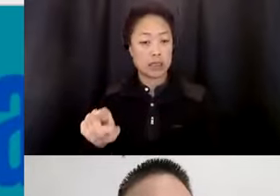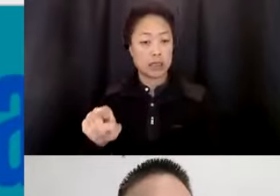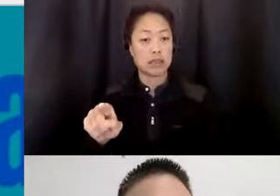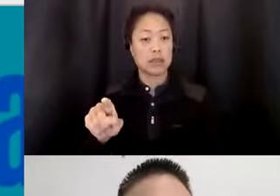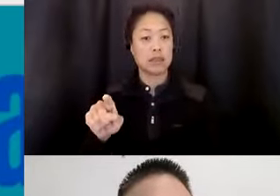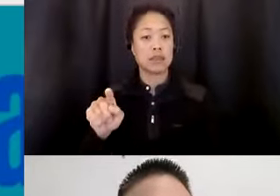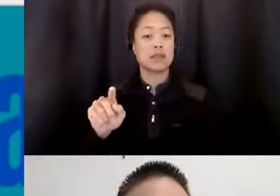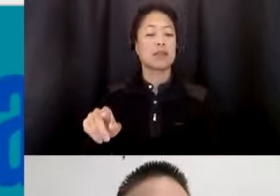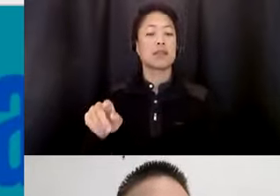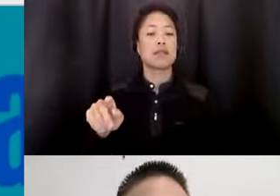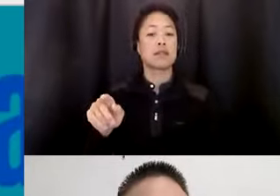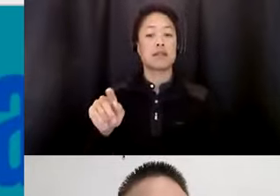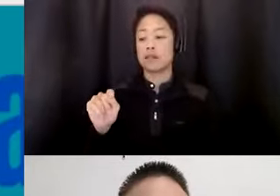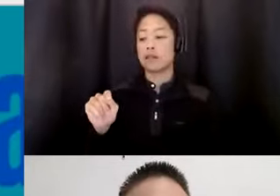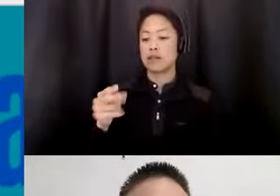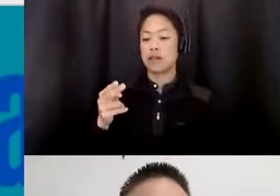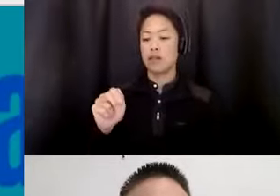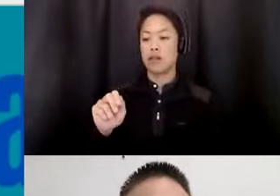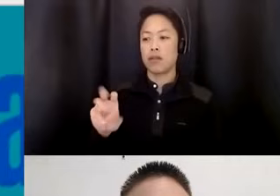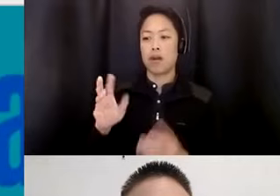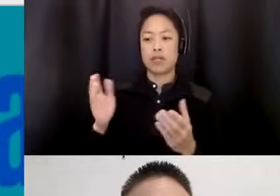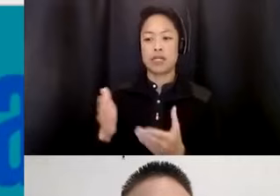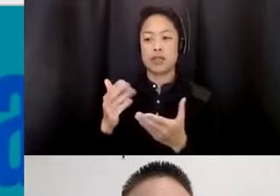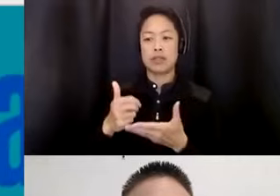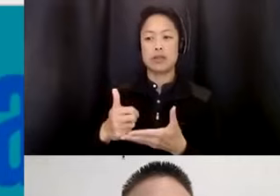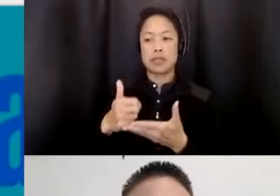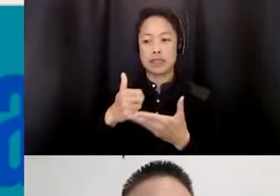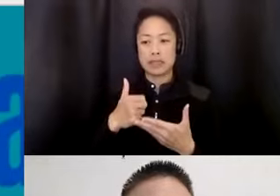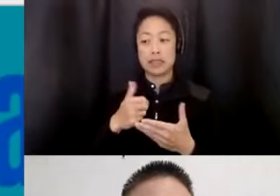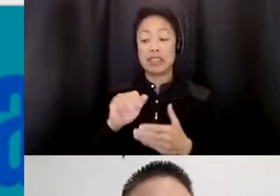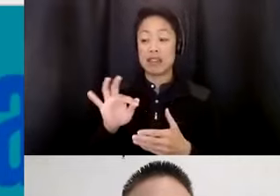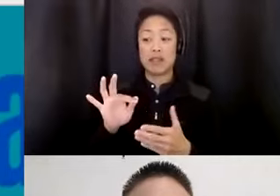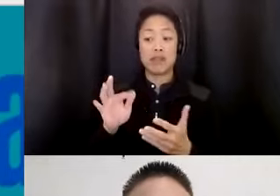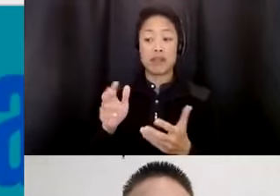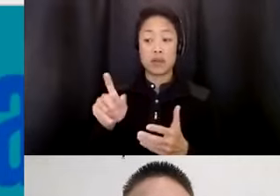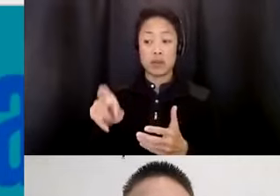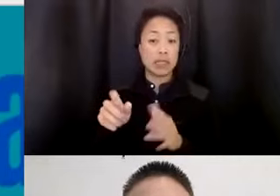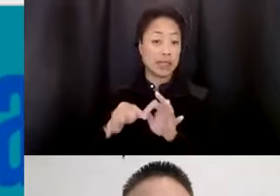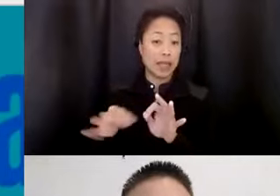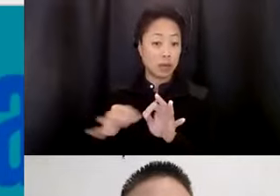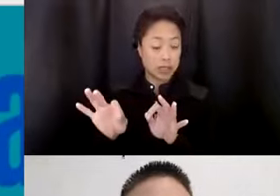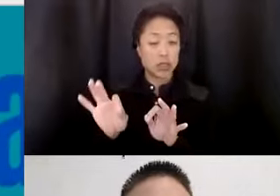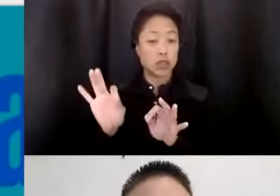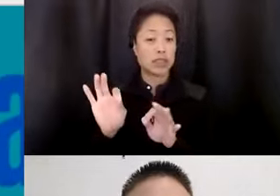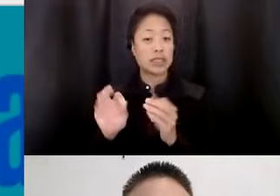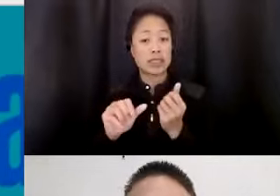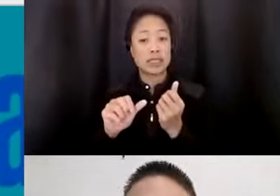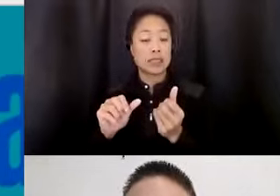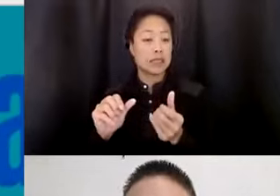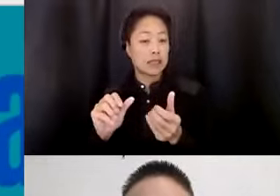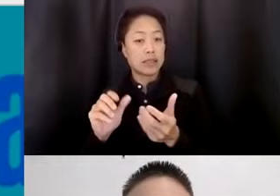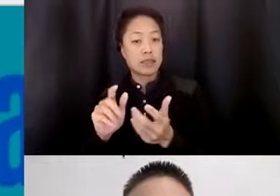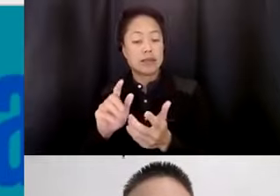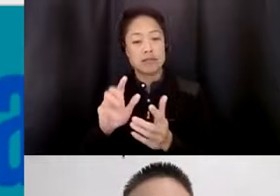also here to assist us with anyone who would like language assistance in Karen. Thank you everyone